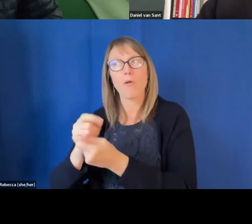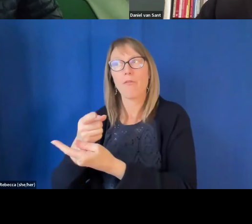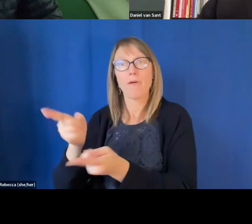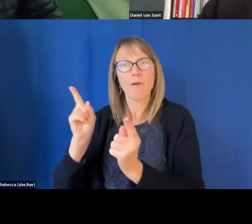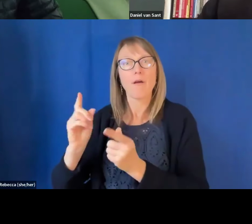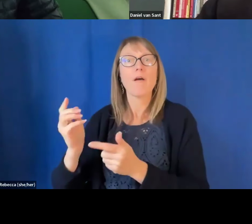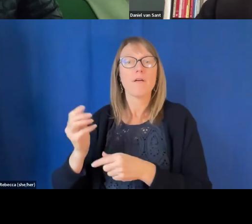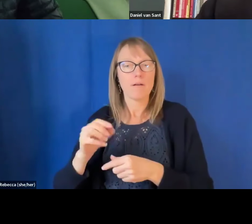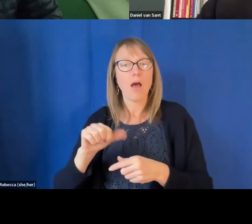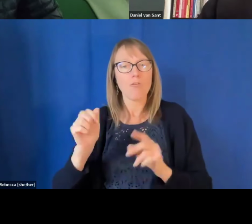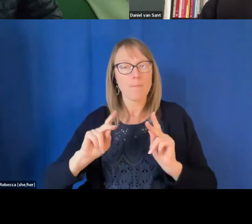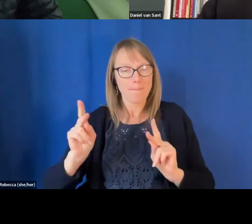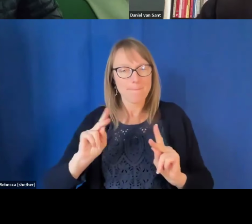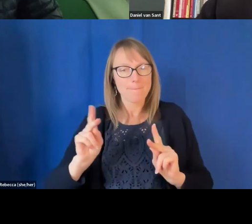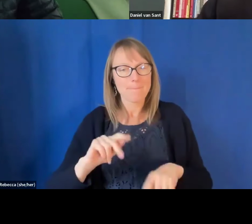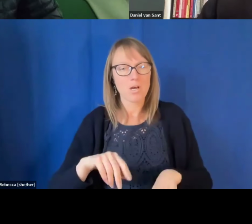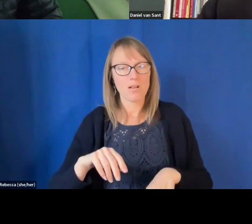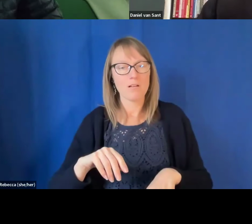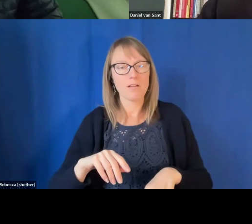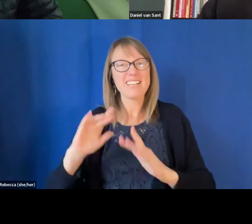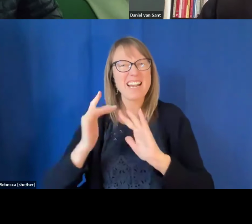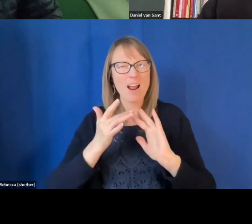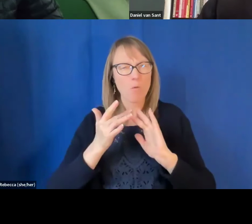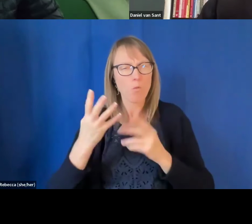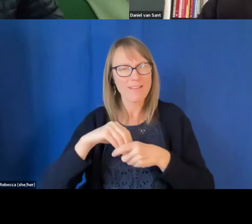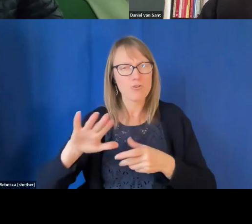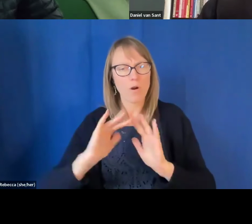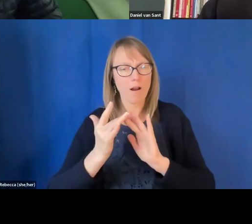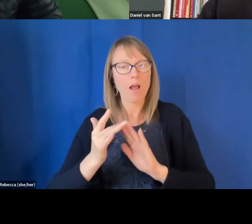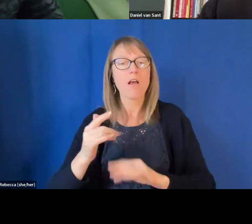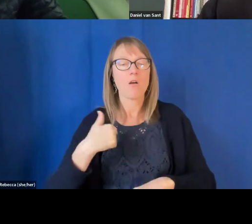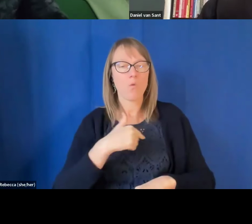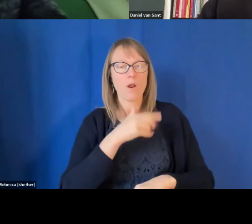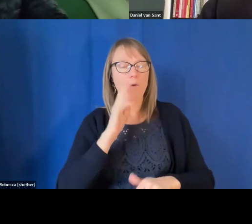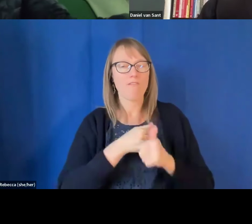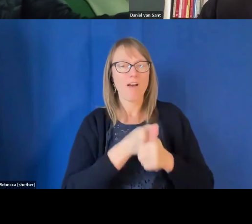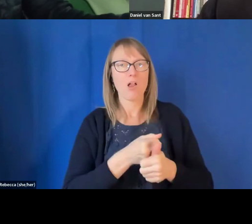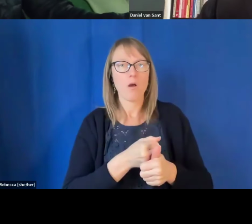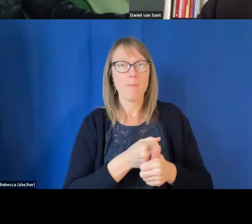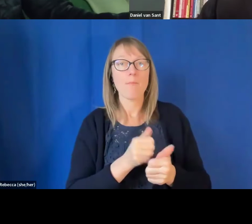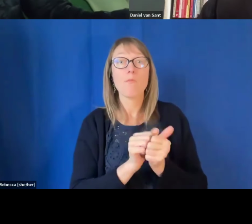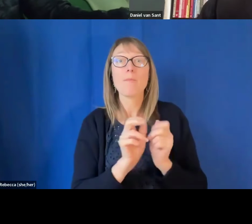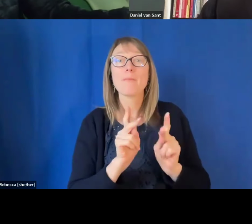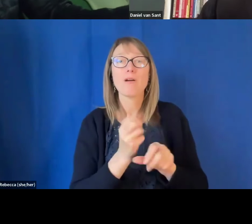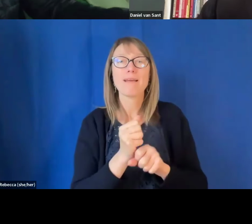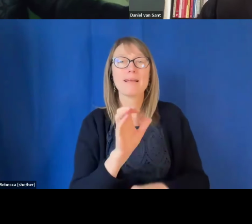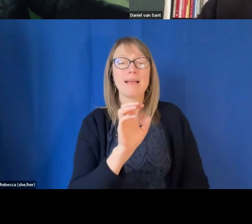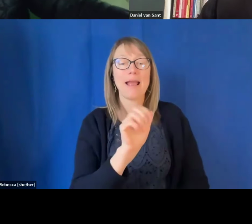We will follow up with those of you who requested either AIA continuing education units or a certificate of completion. So please keep an eye on your inbox